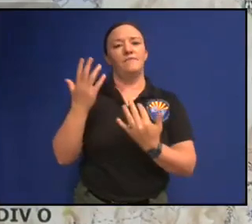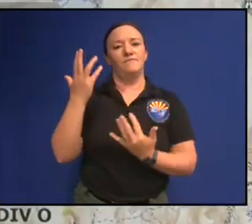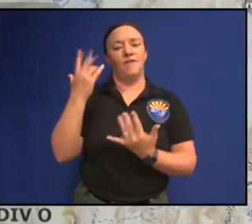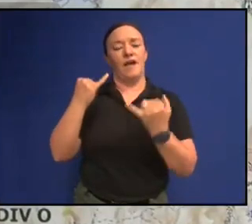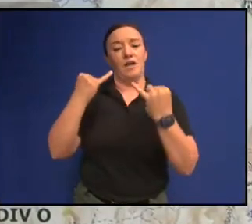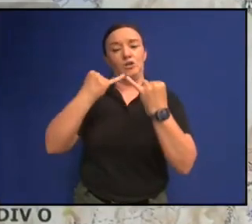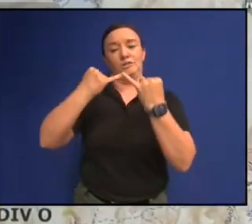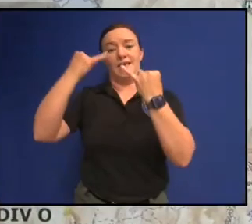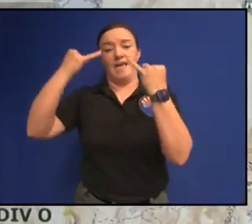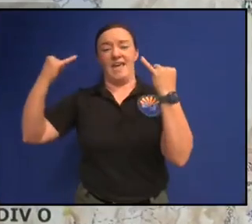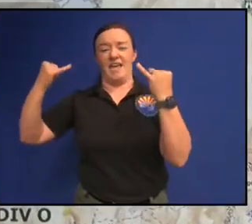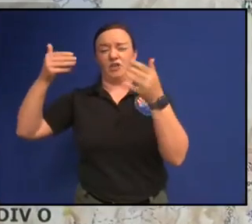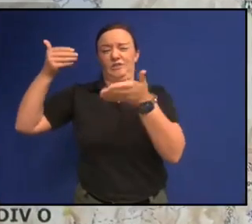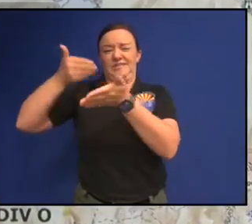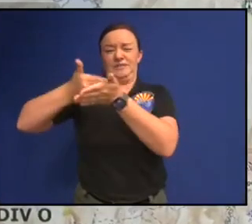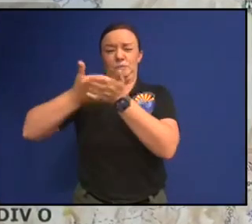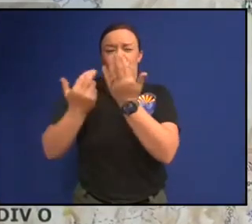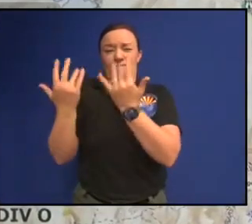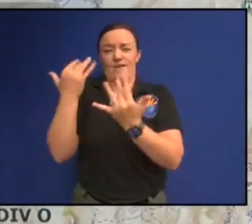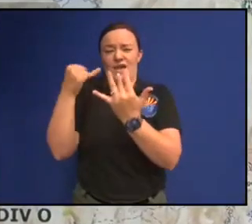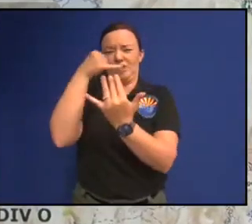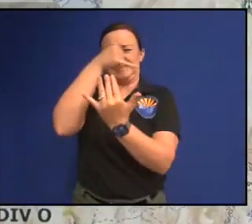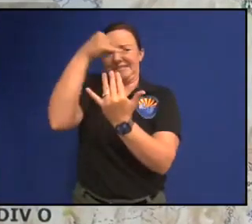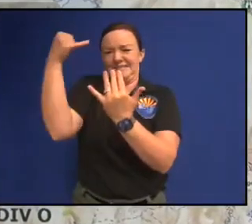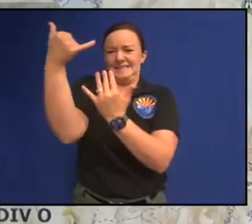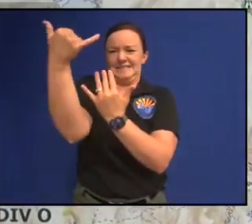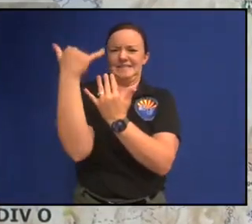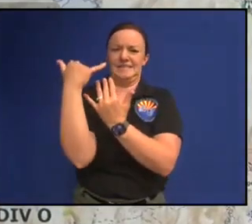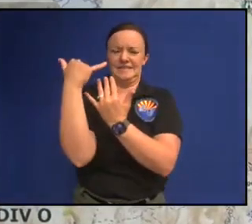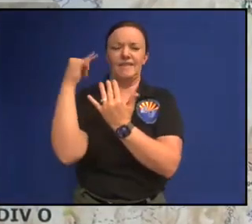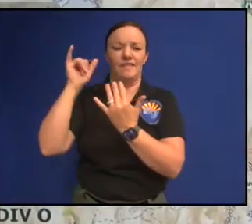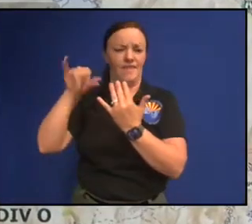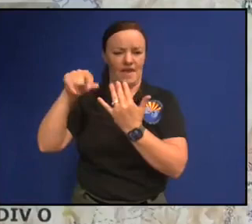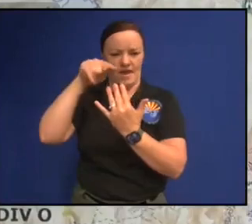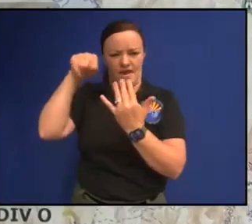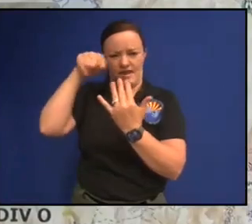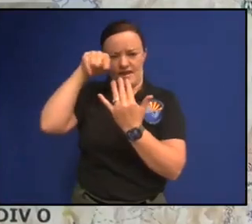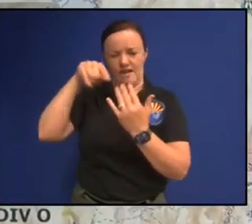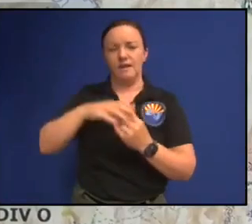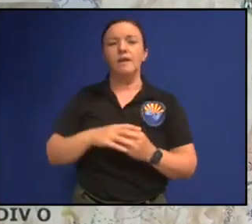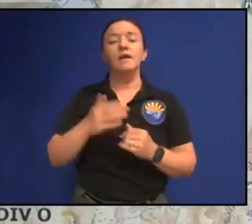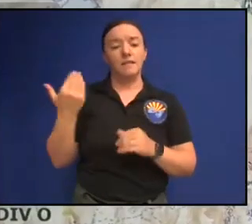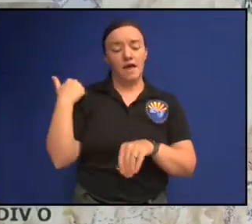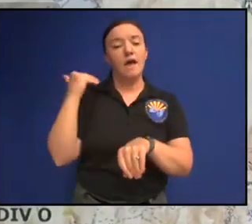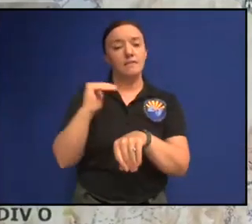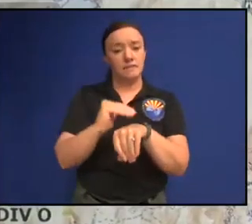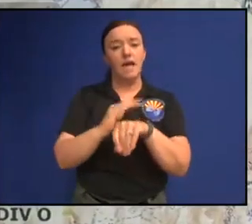LAST NIGHT WE WERE ABLE TO ADD A LITTLE BIT OF